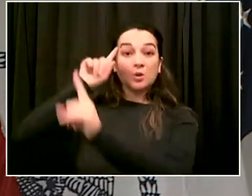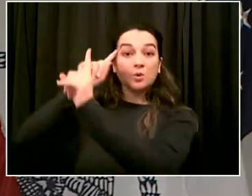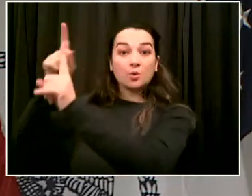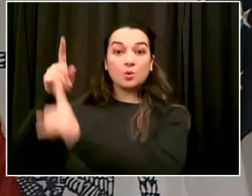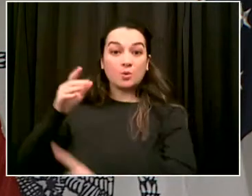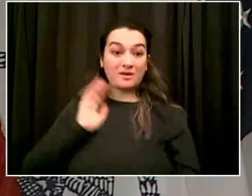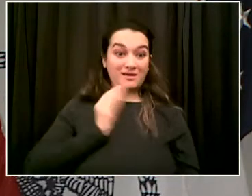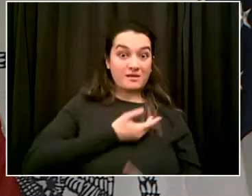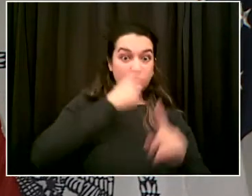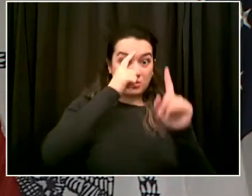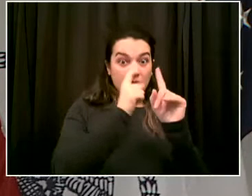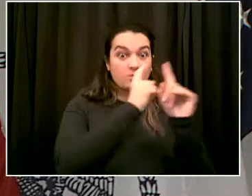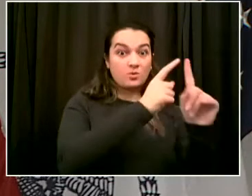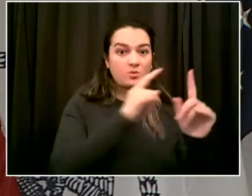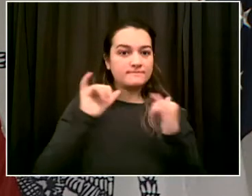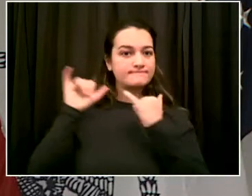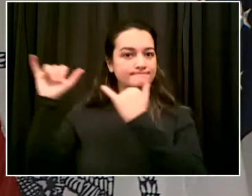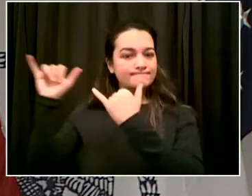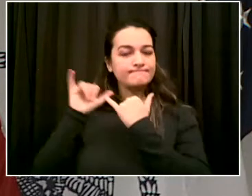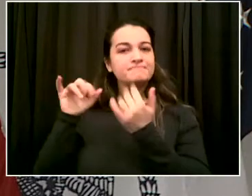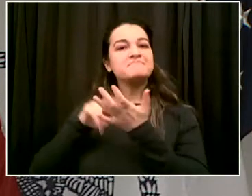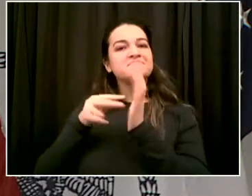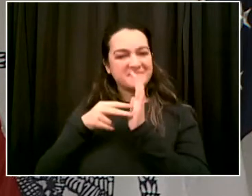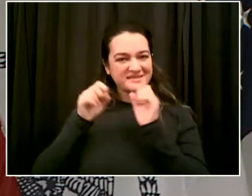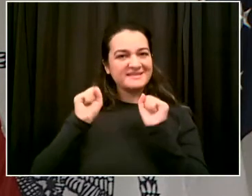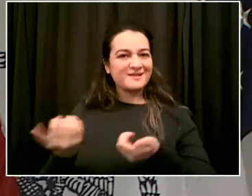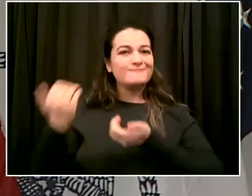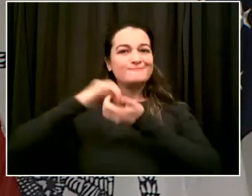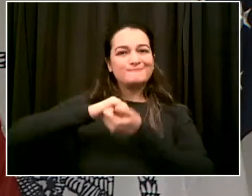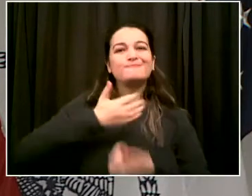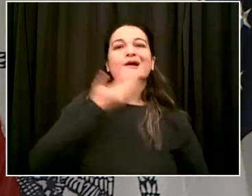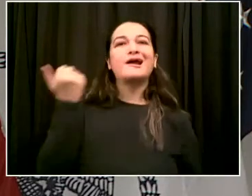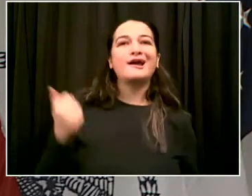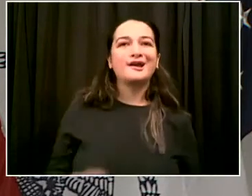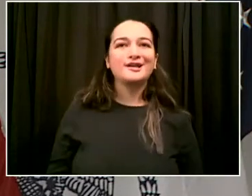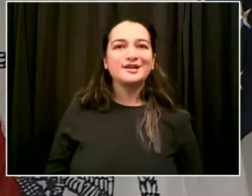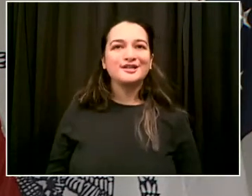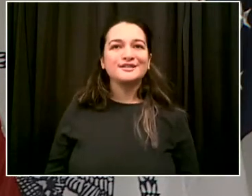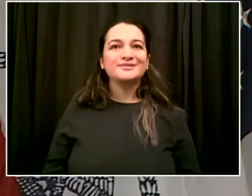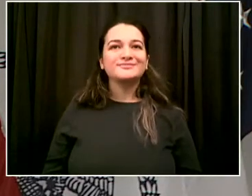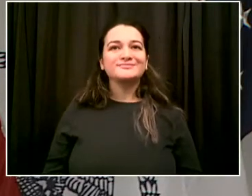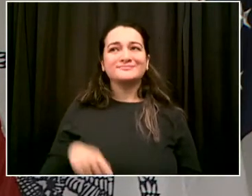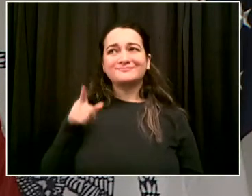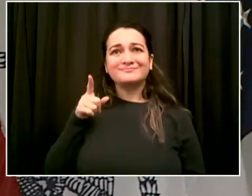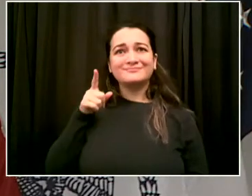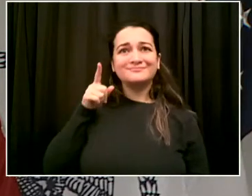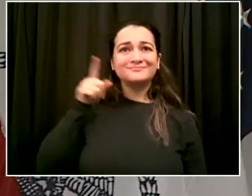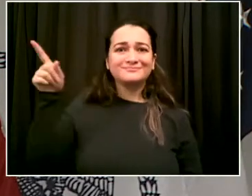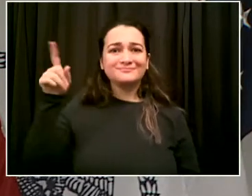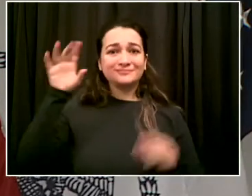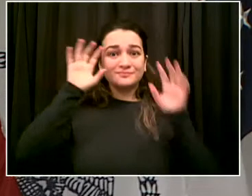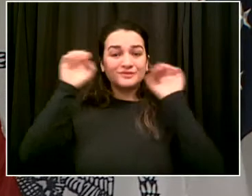FIGHTING BACK THE CORONAVIRUS AND AN ADMMINISTRATION THAT GIVES JOE BIDEN A LOT OF CCDIRET ALREADY